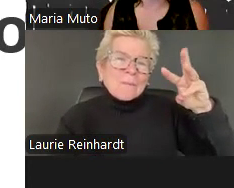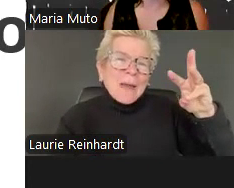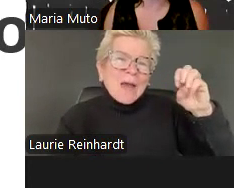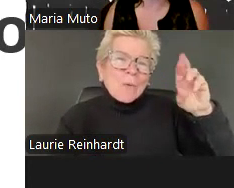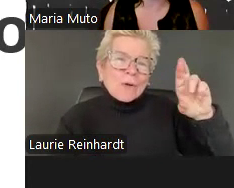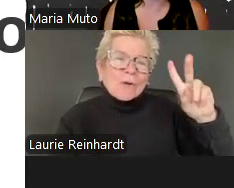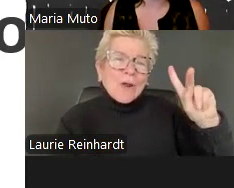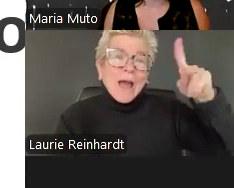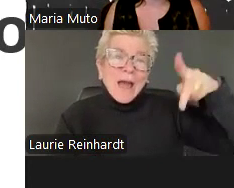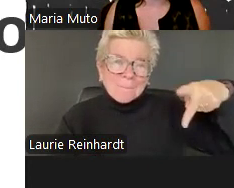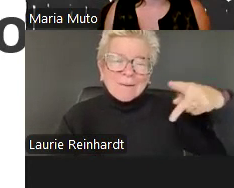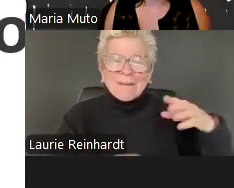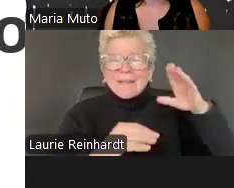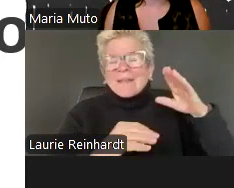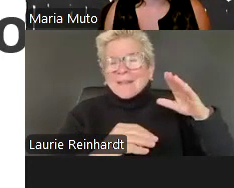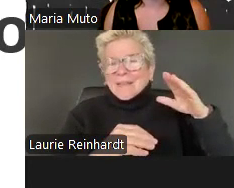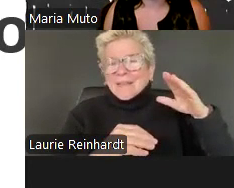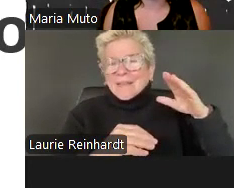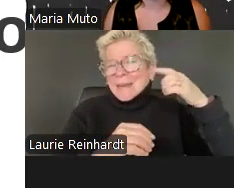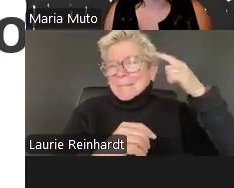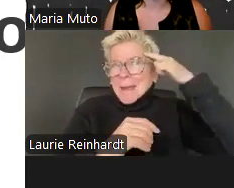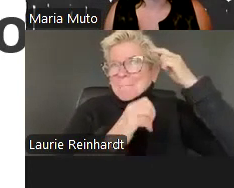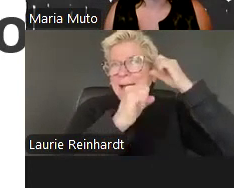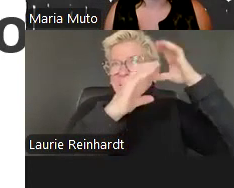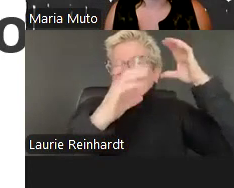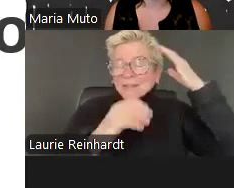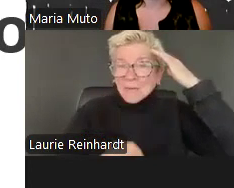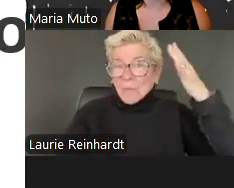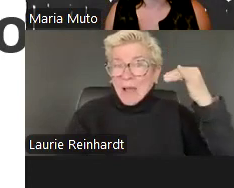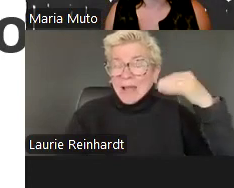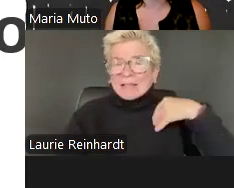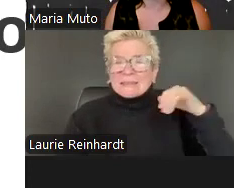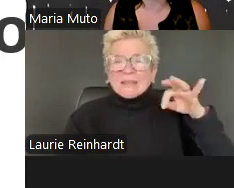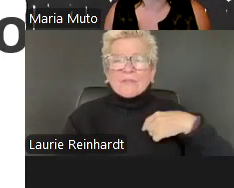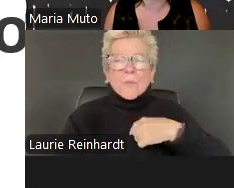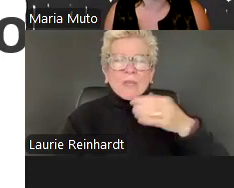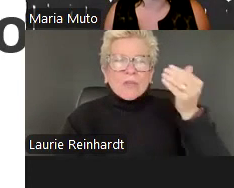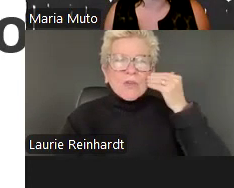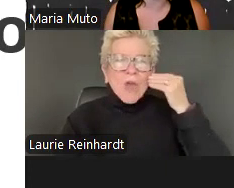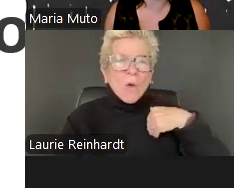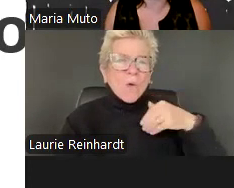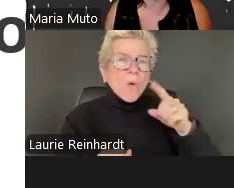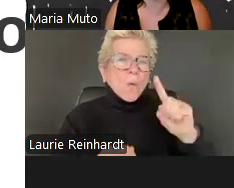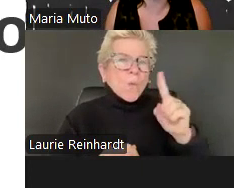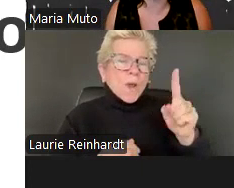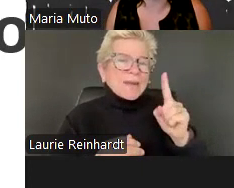own mind because if we know this direction the student is headed, not the job,